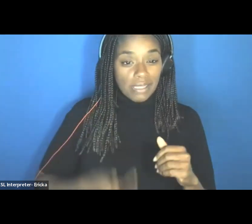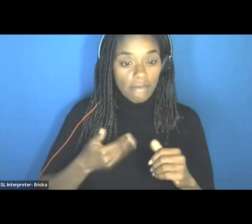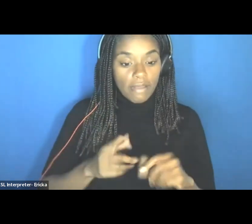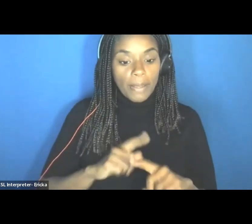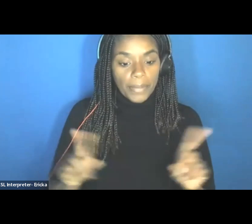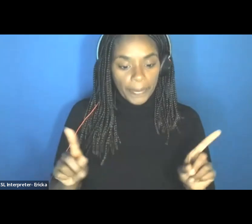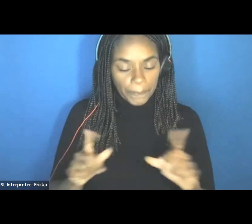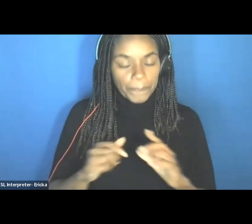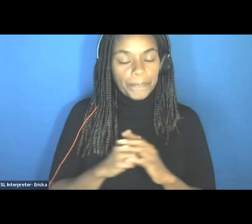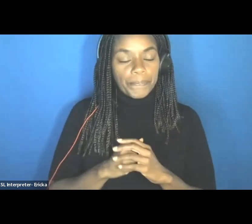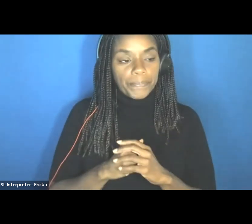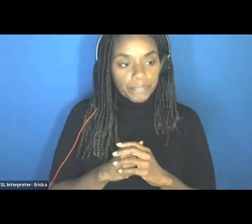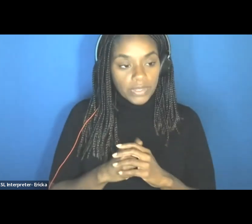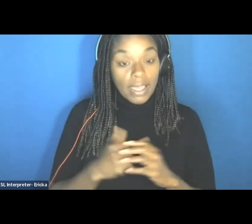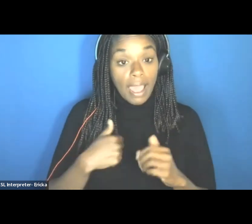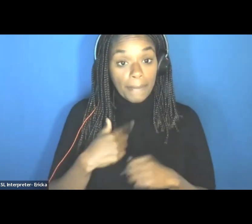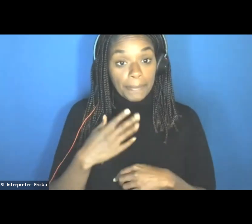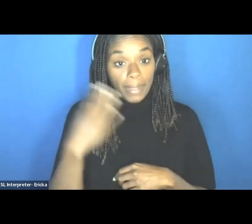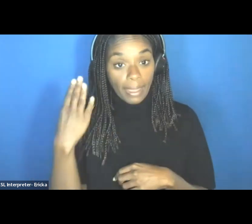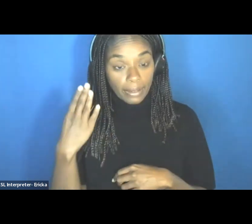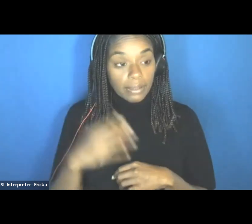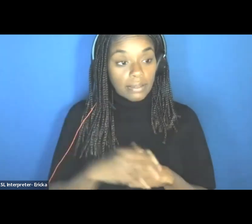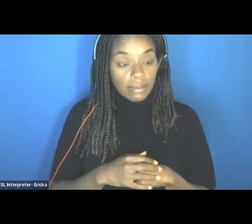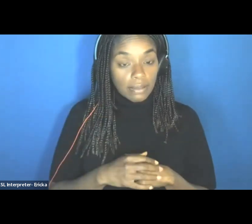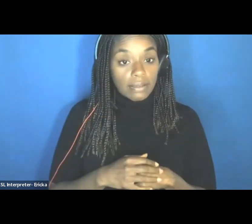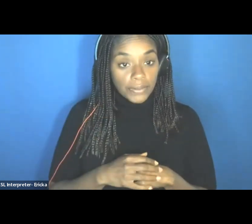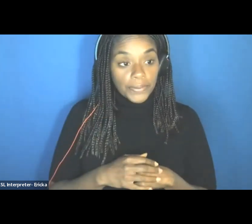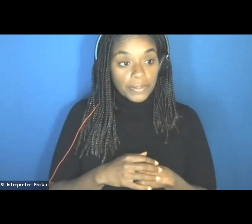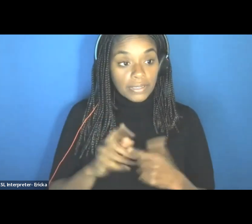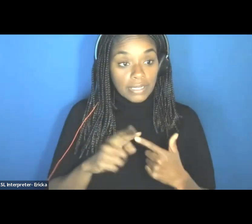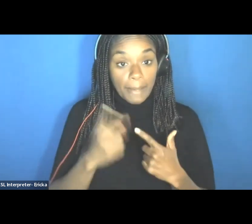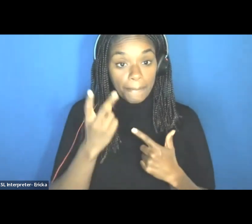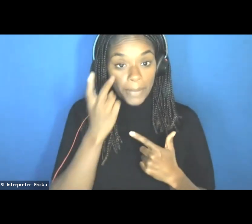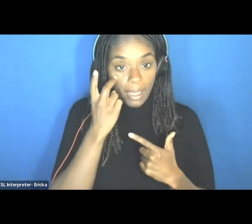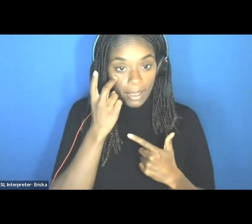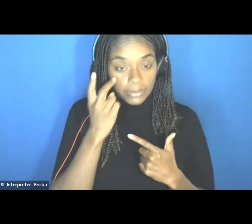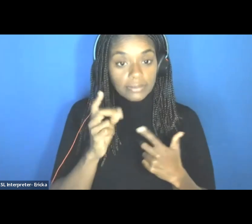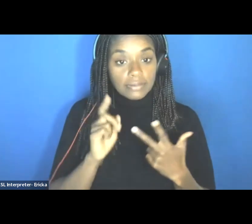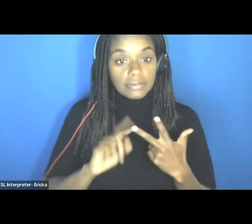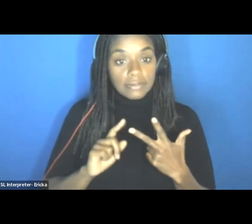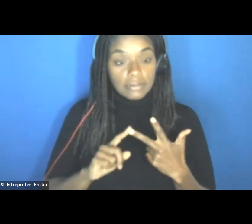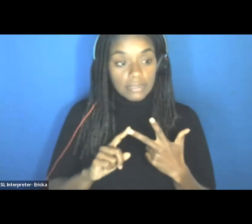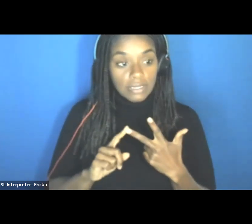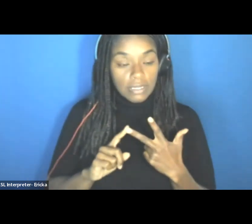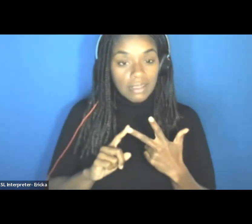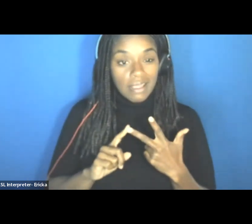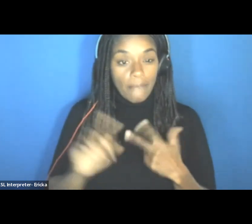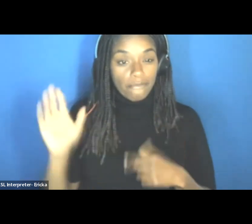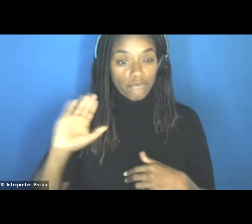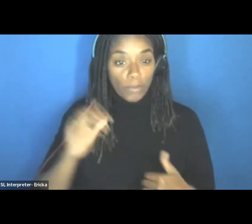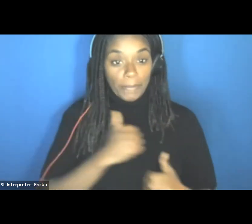And for me, it's like I didn't give you my stuff about me, I should have said something earlier. But I happen to be Black, I'm also blind.